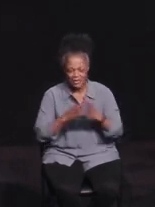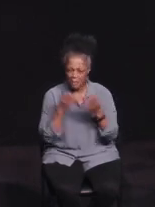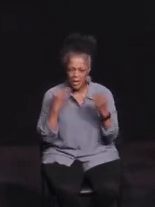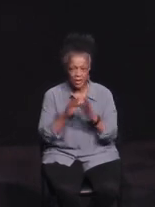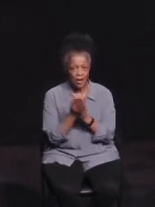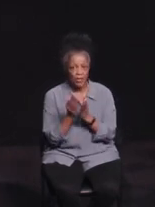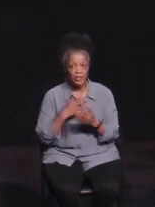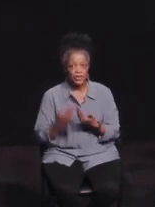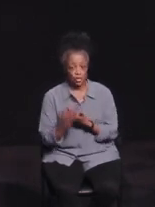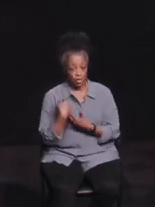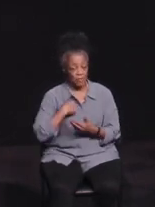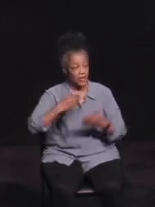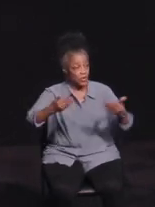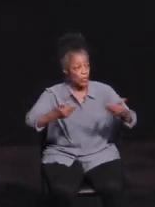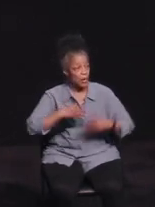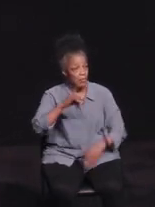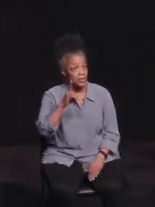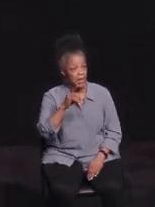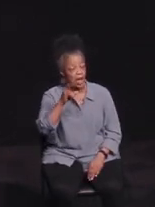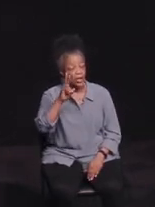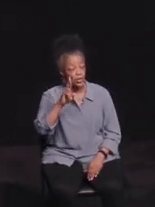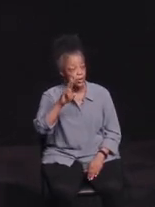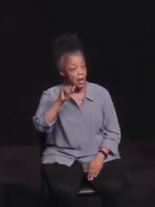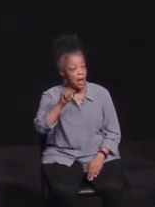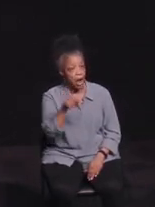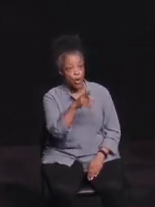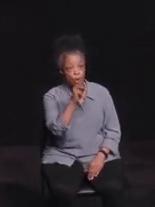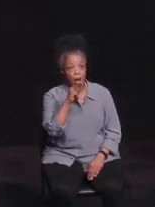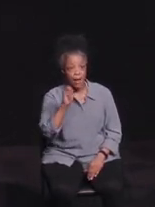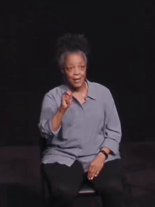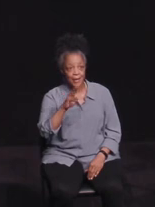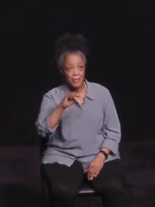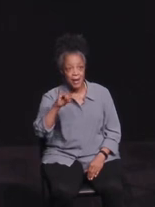Please join me in welcoming Dr. Ajuan Mance.